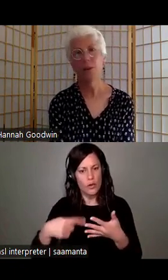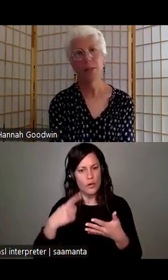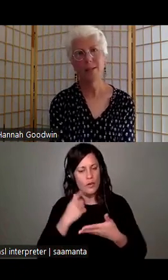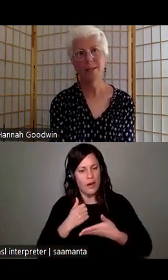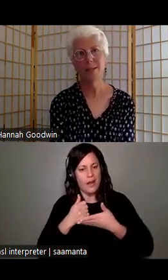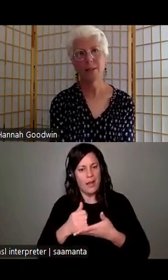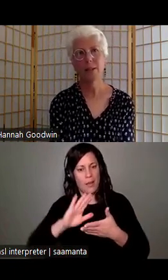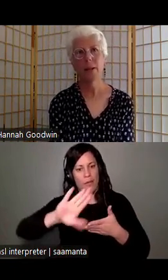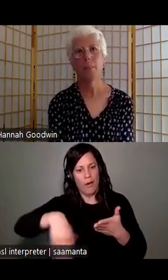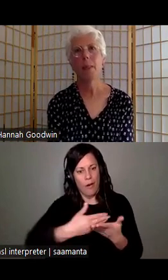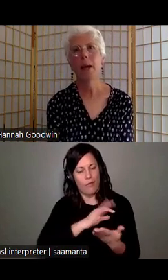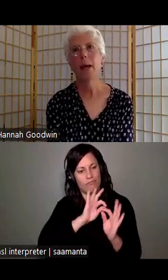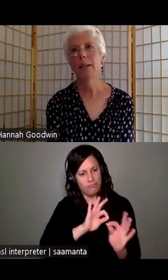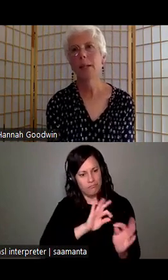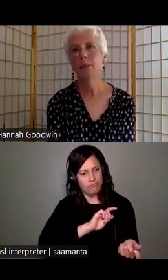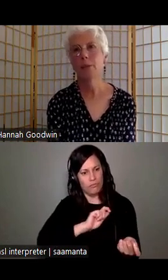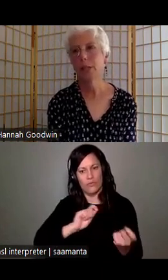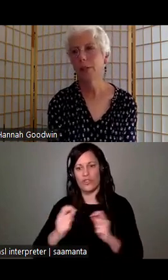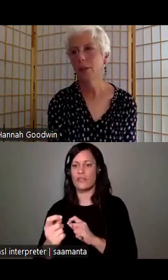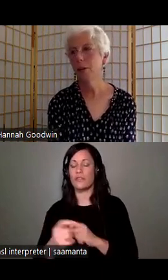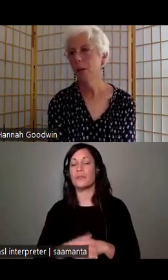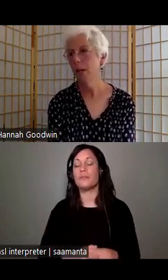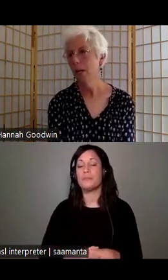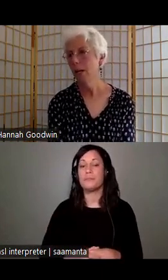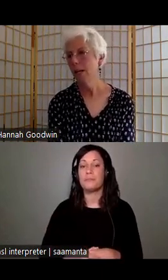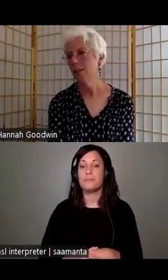veterans and in particular...